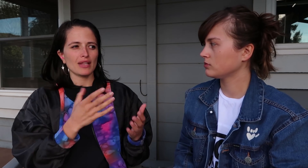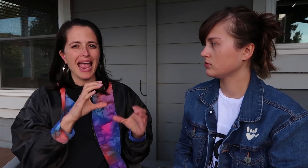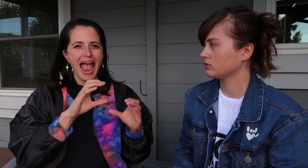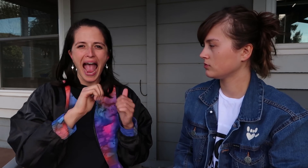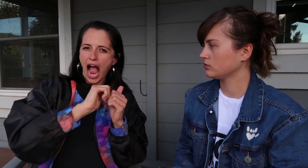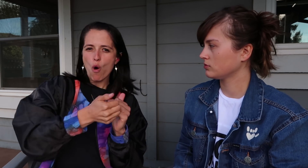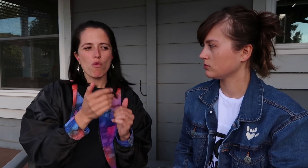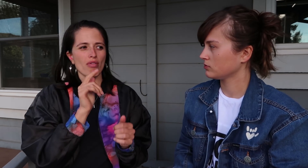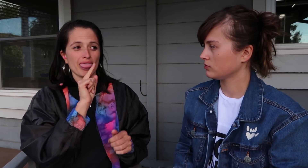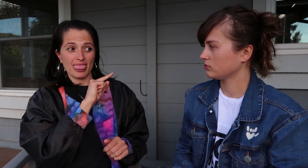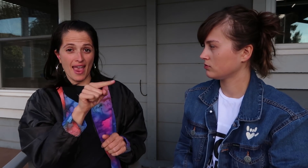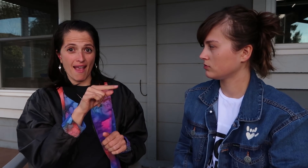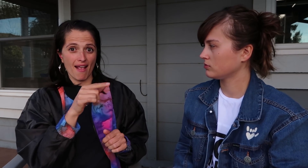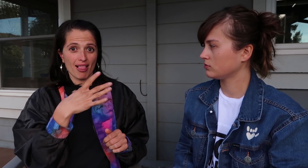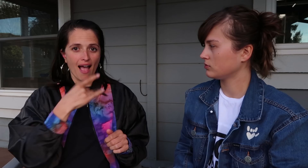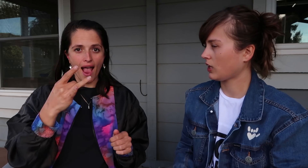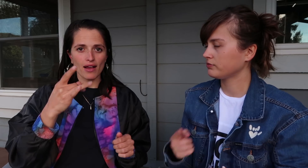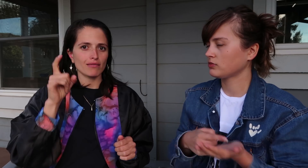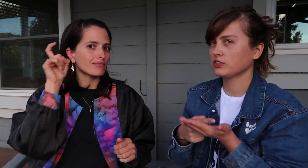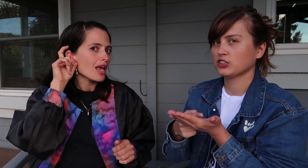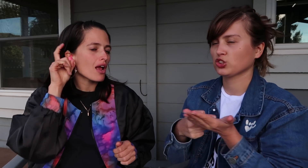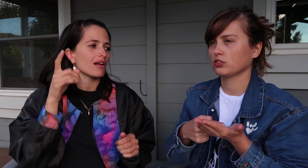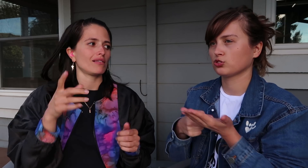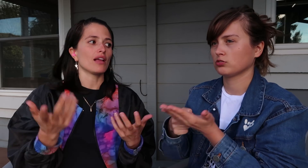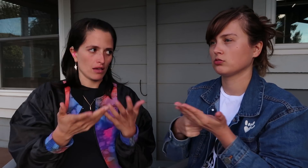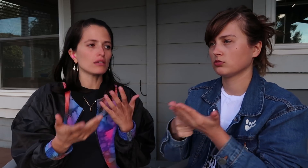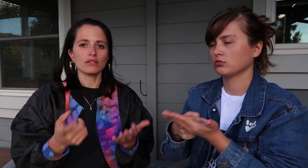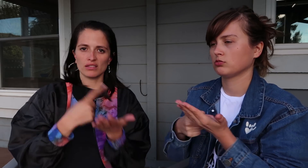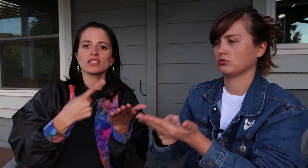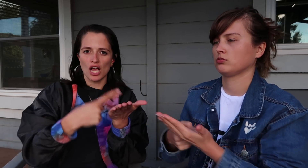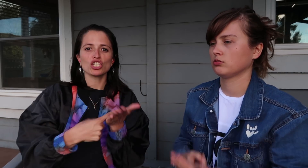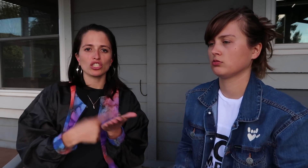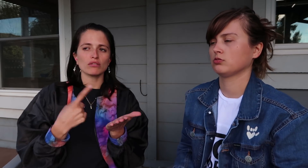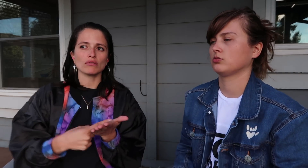Like, ask them how they like their hearing aids. Have discussions with them.